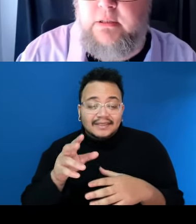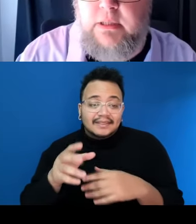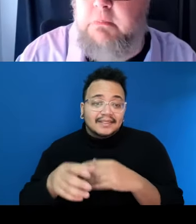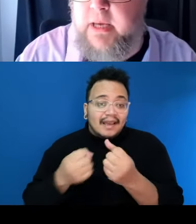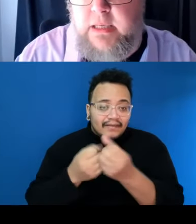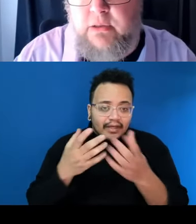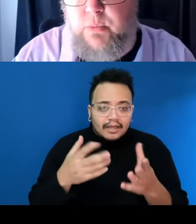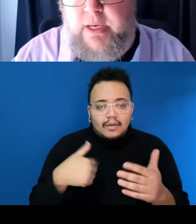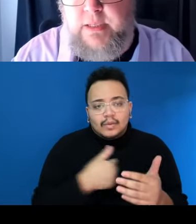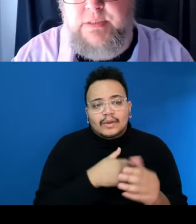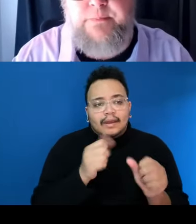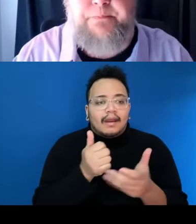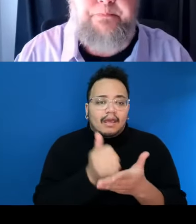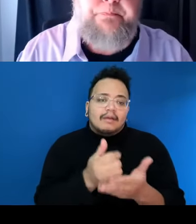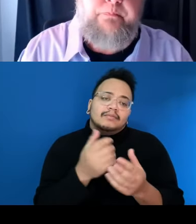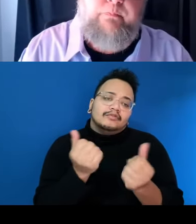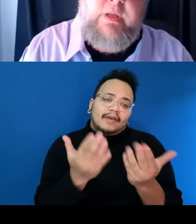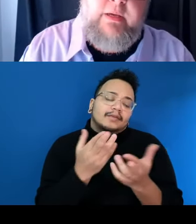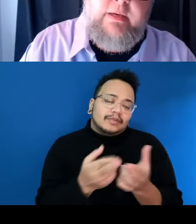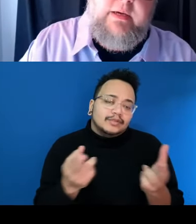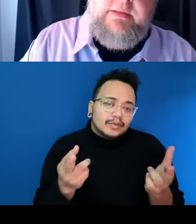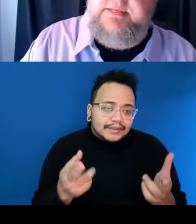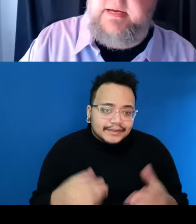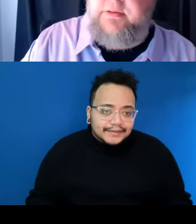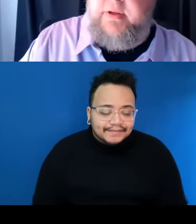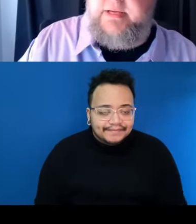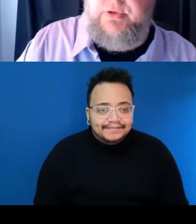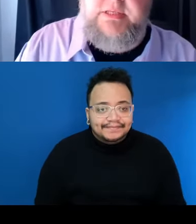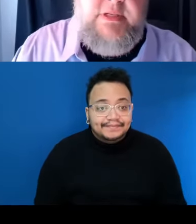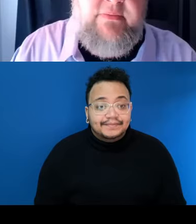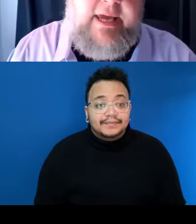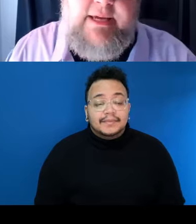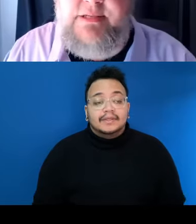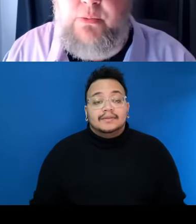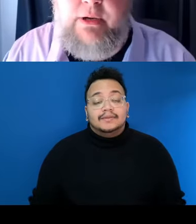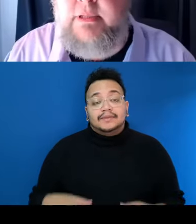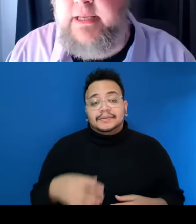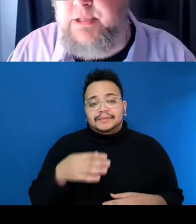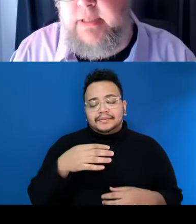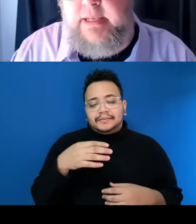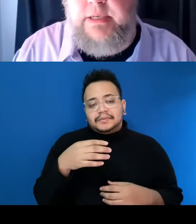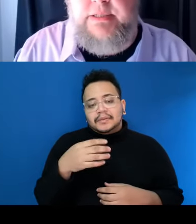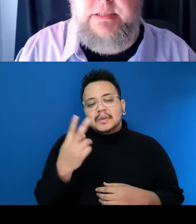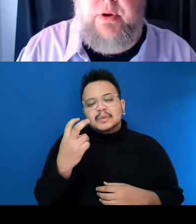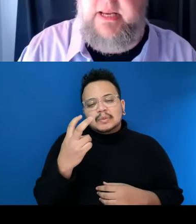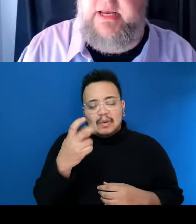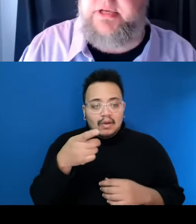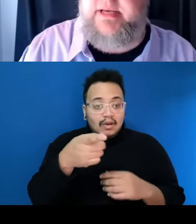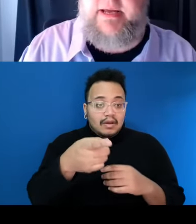and healing in many other ways. The second to the last trans-specific Ace is around legislated discrimination.